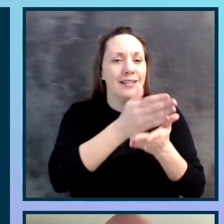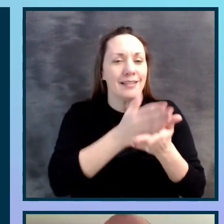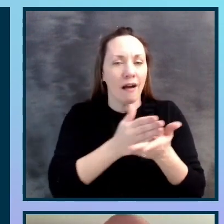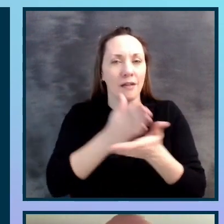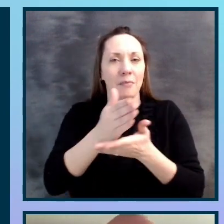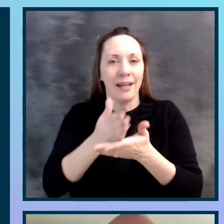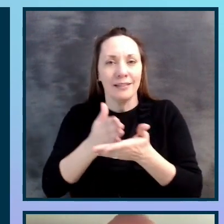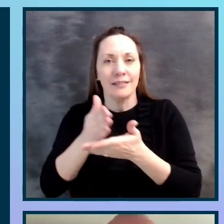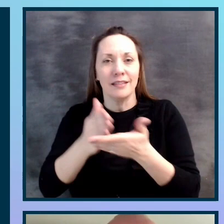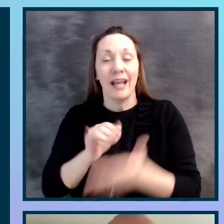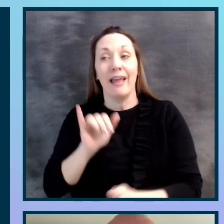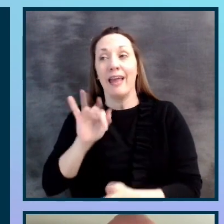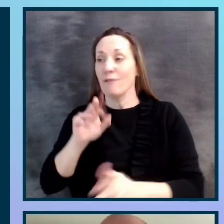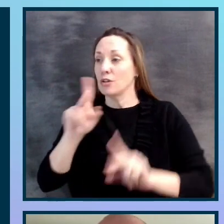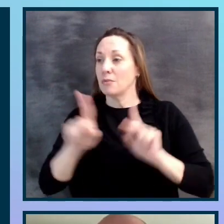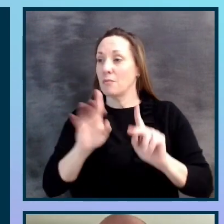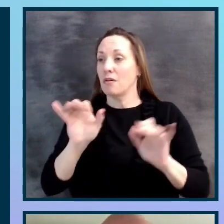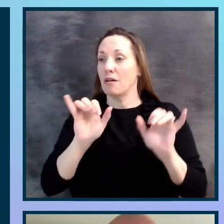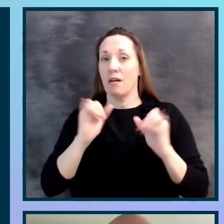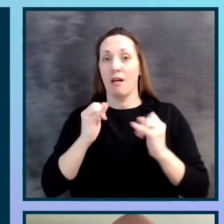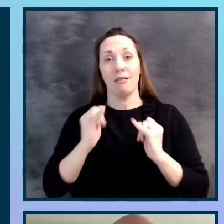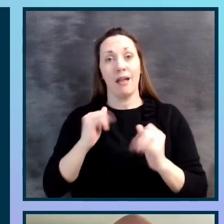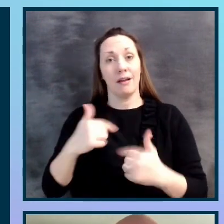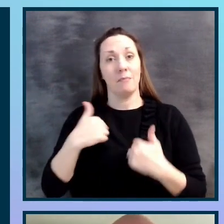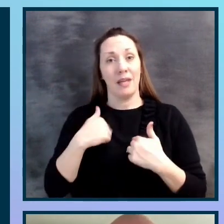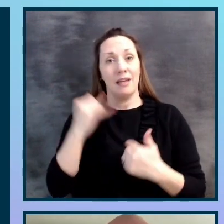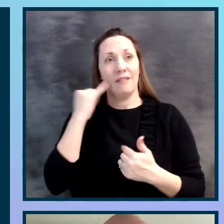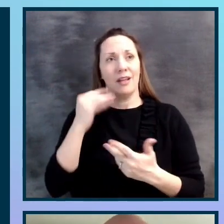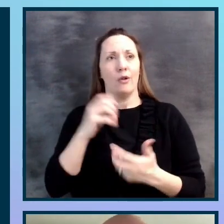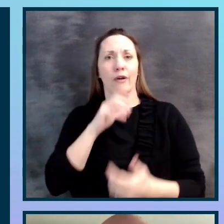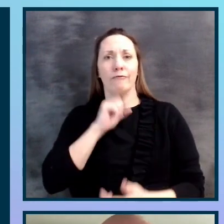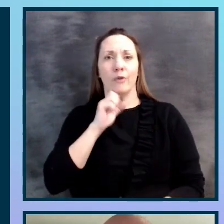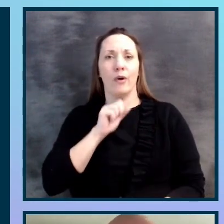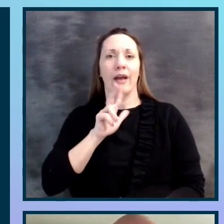If it was people like me, if they were looking for 52 year old white males,